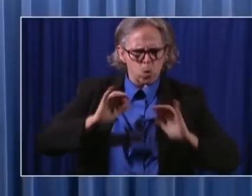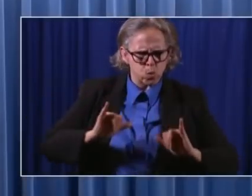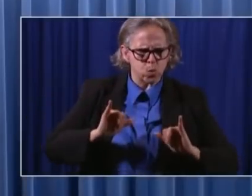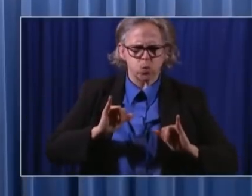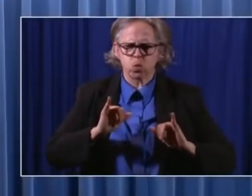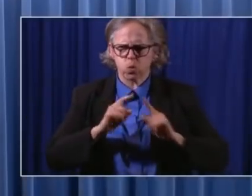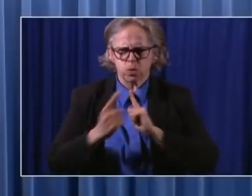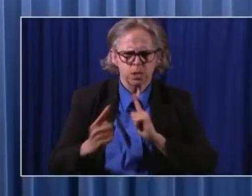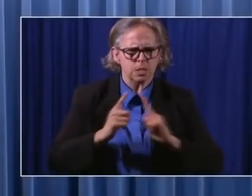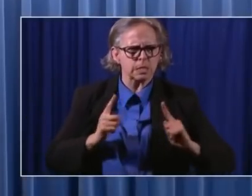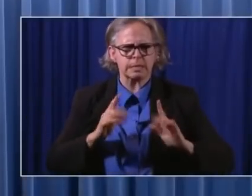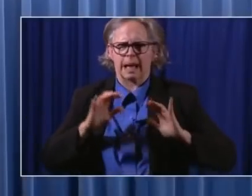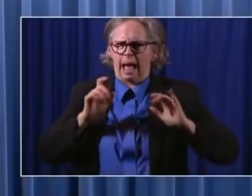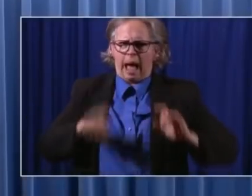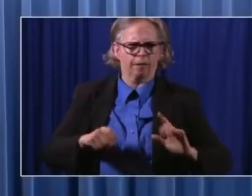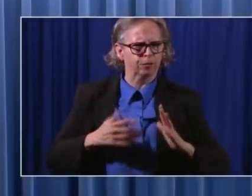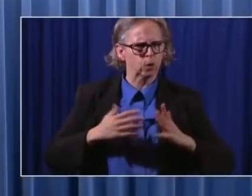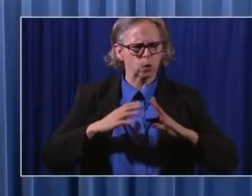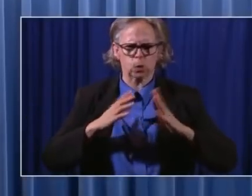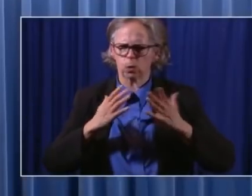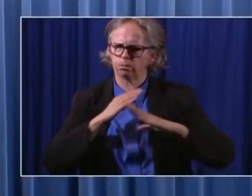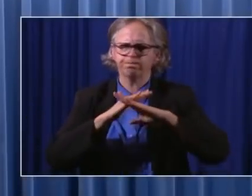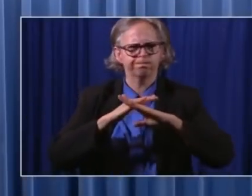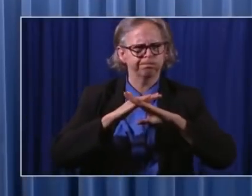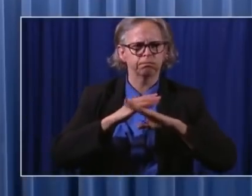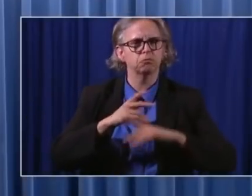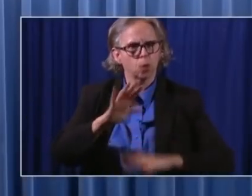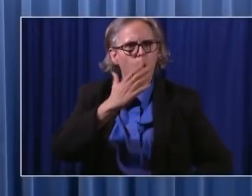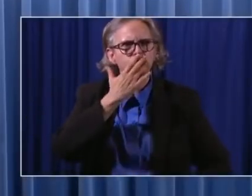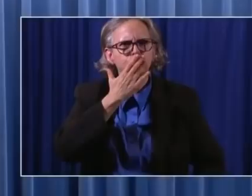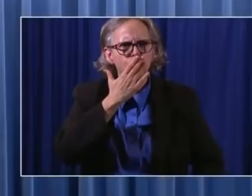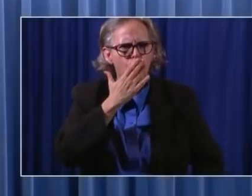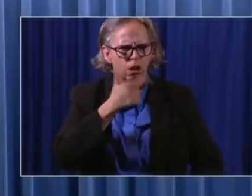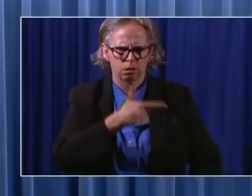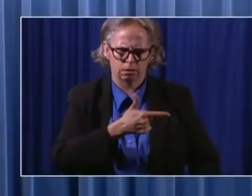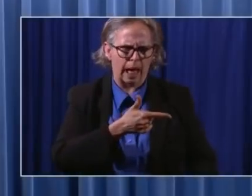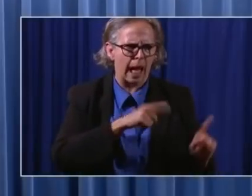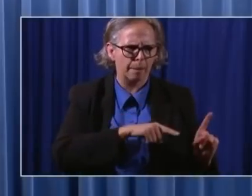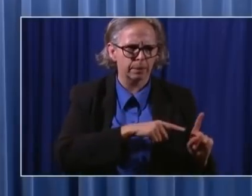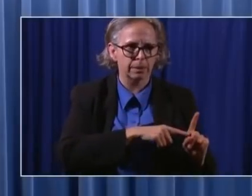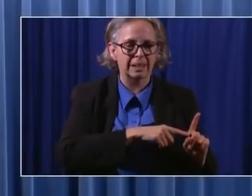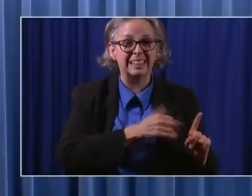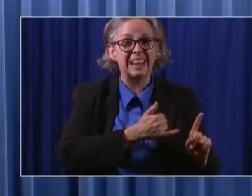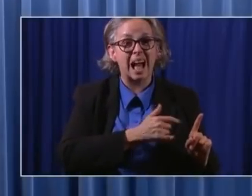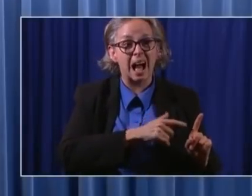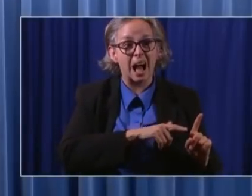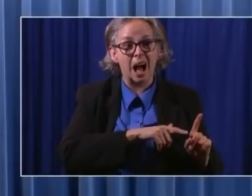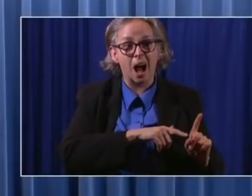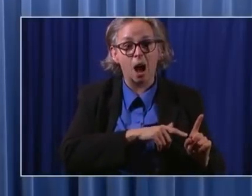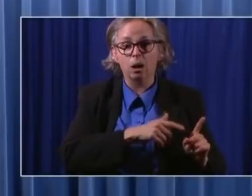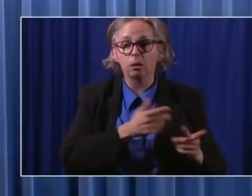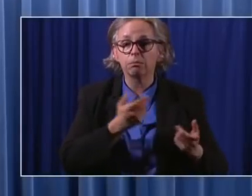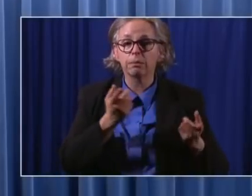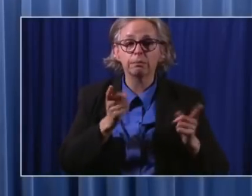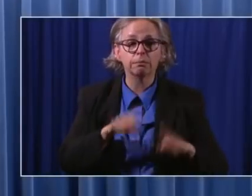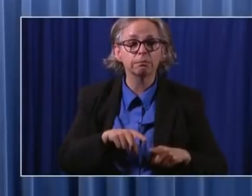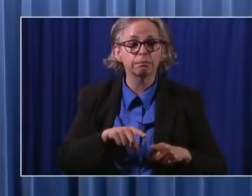FAR AS PEOPLE WEARING MASKS. BECOMING MORE COGNIZANT, MORE